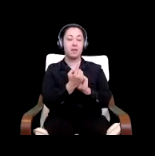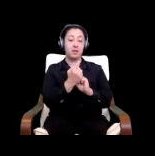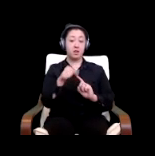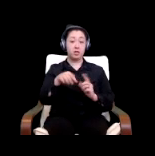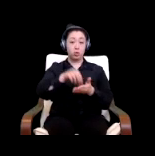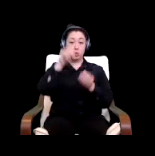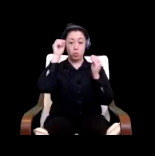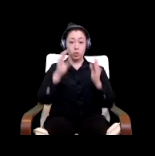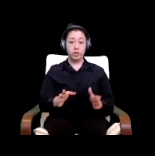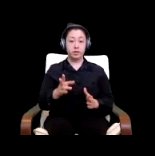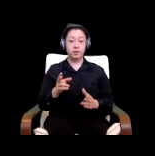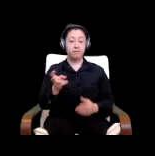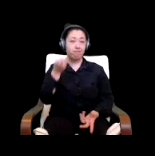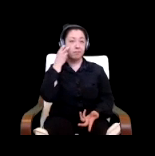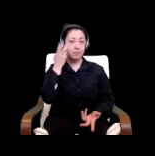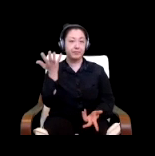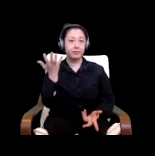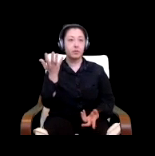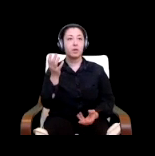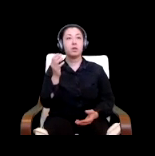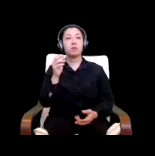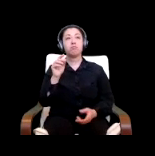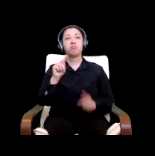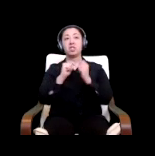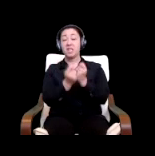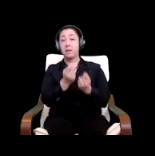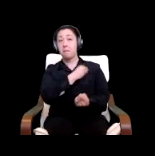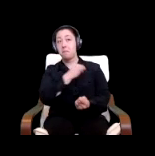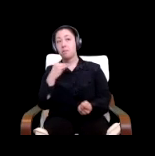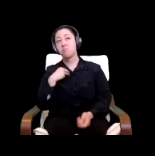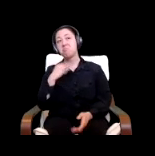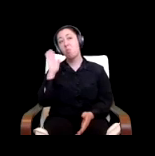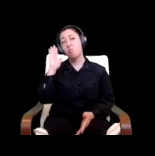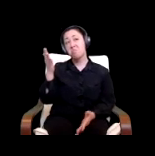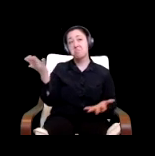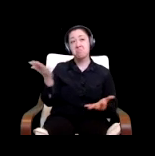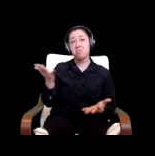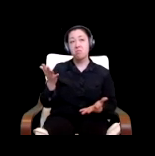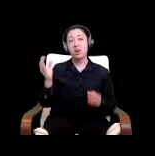This will likely include the teacher consultant for the visual impaired and certified orientation